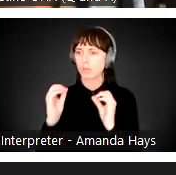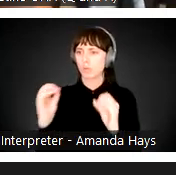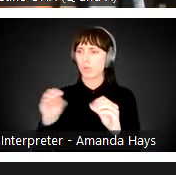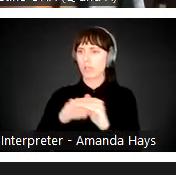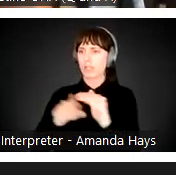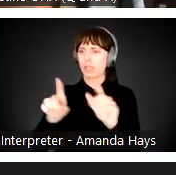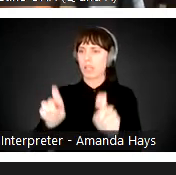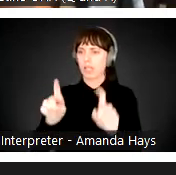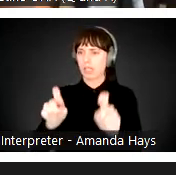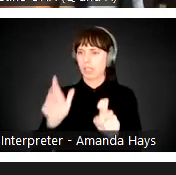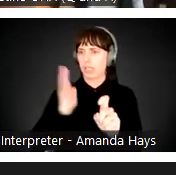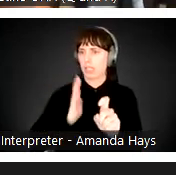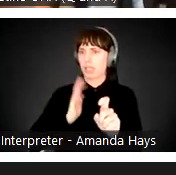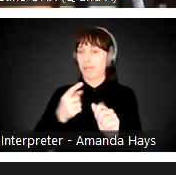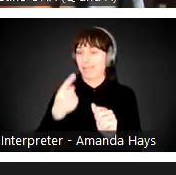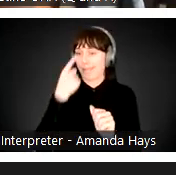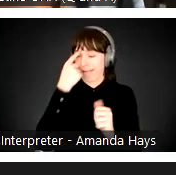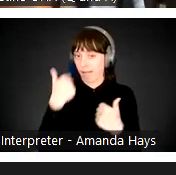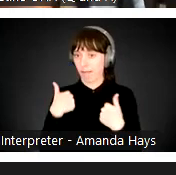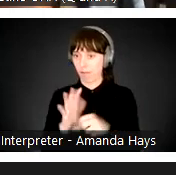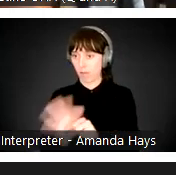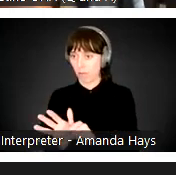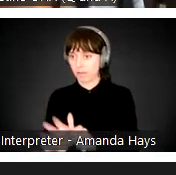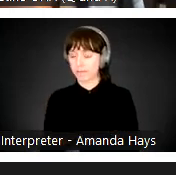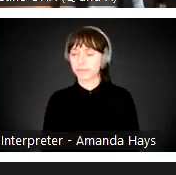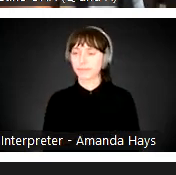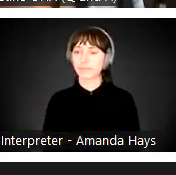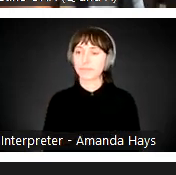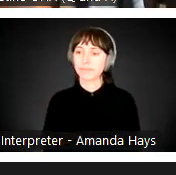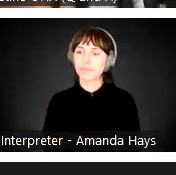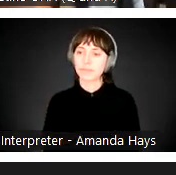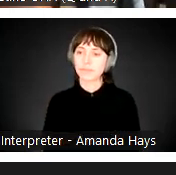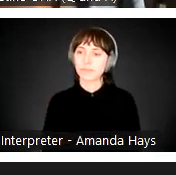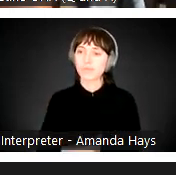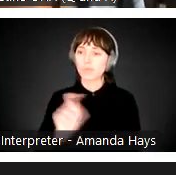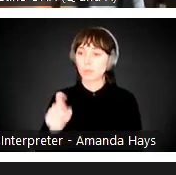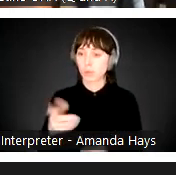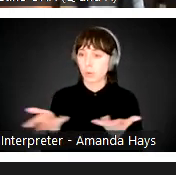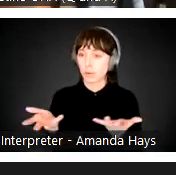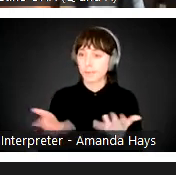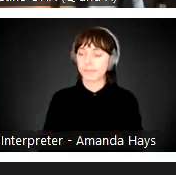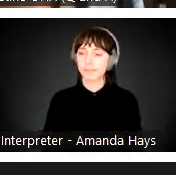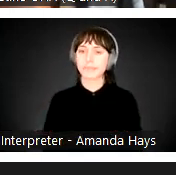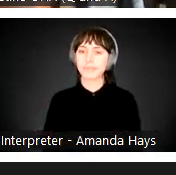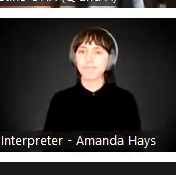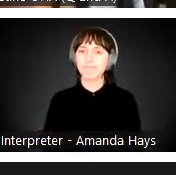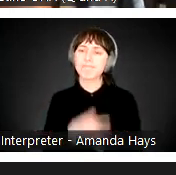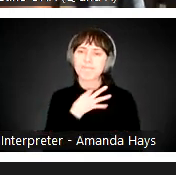maybe thought that they had COVID. And the question, generally, is: can a person